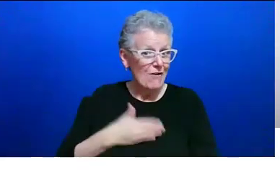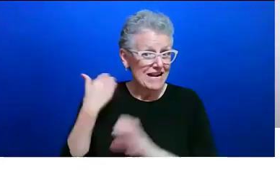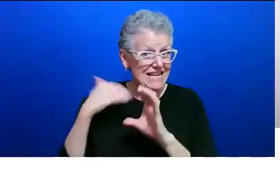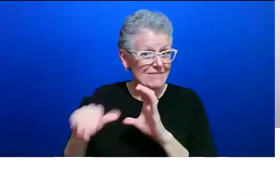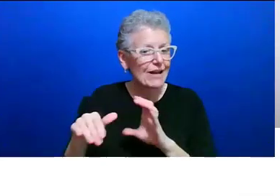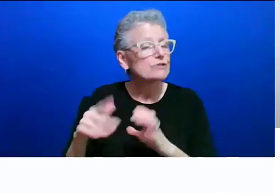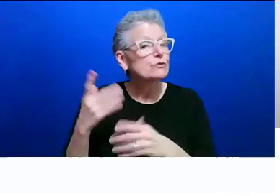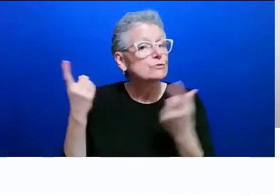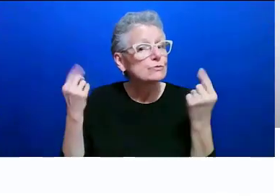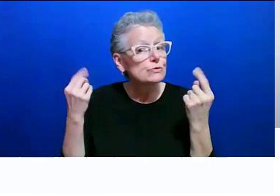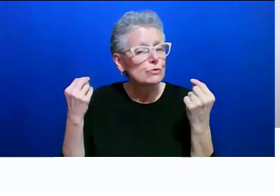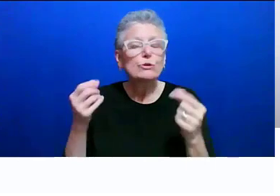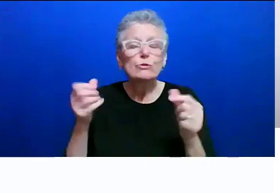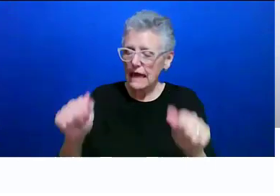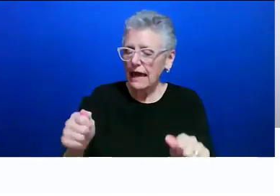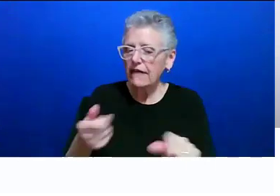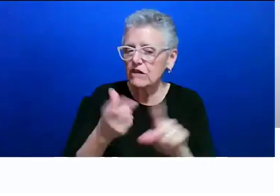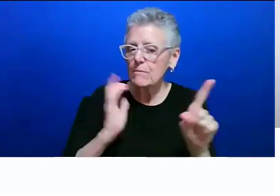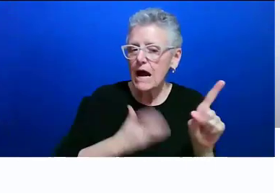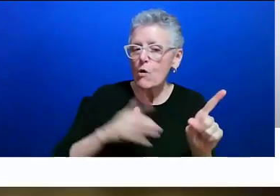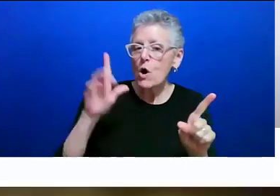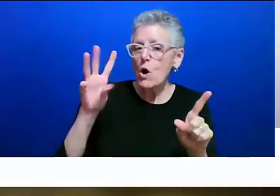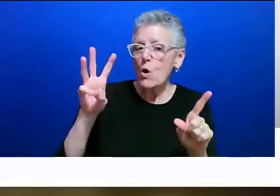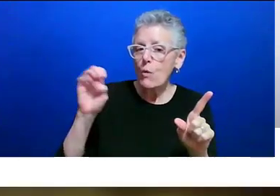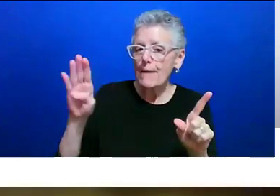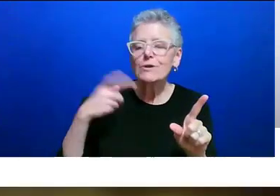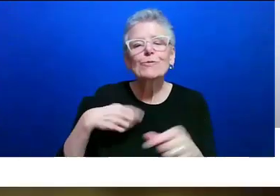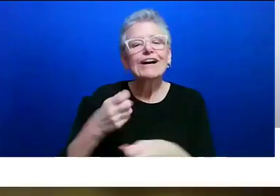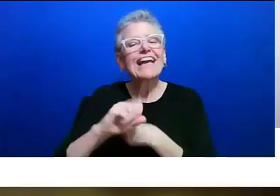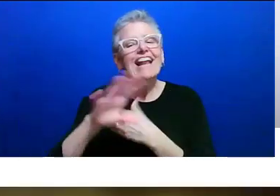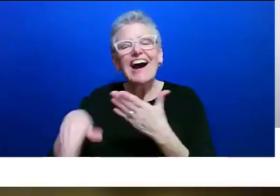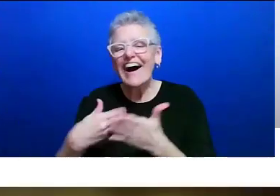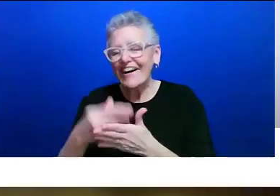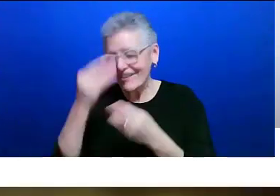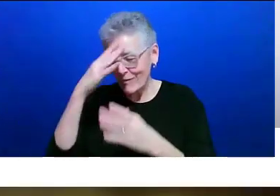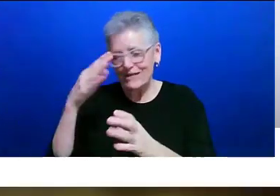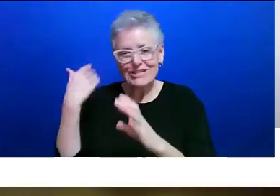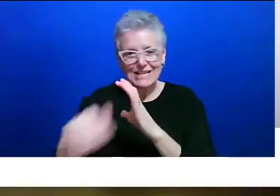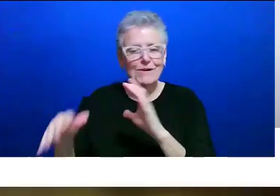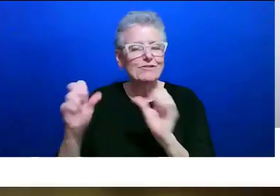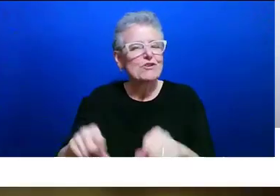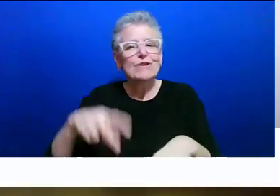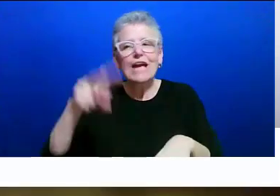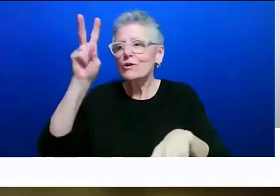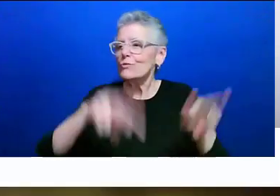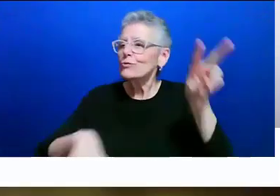from our website, you will be getting all this information in your email. So you'll have access to all of this information.